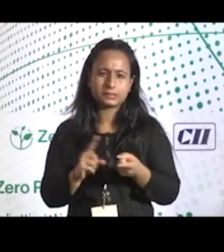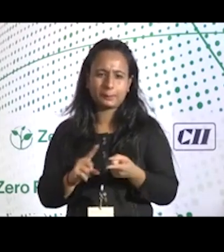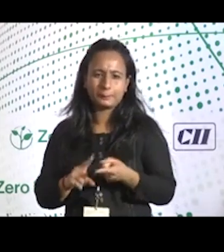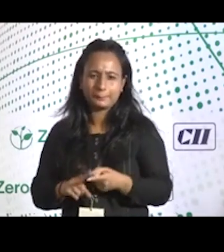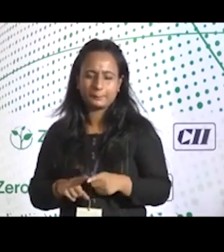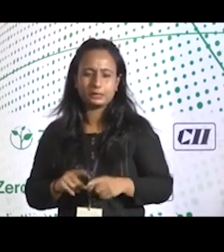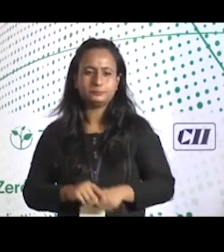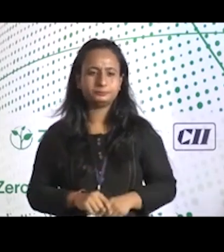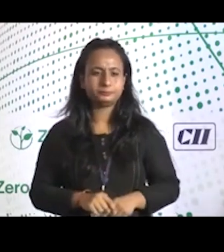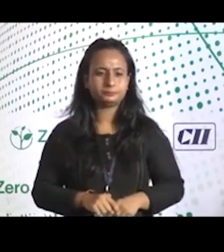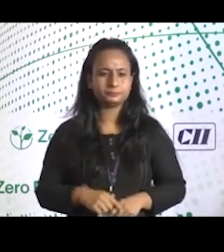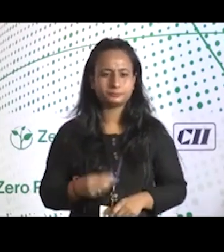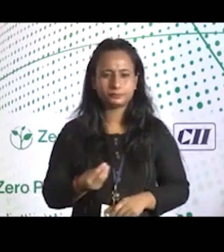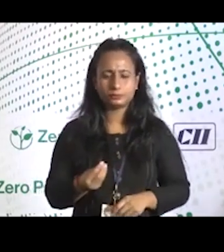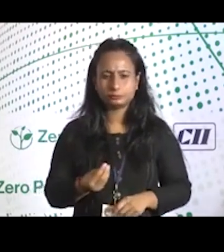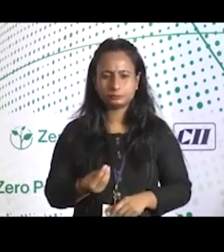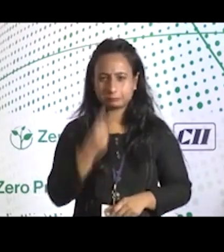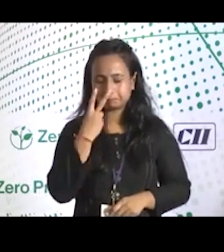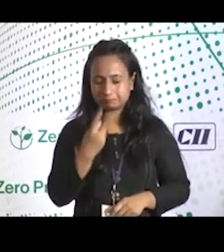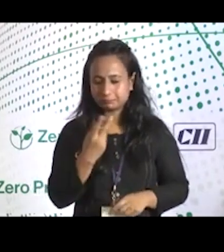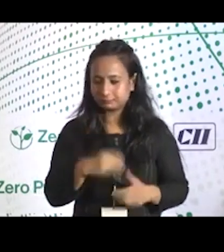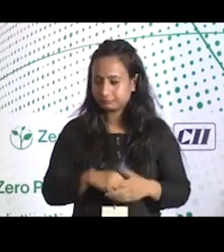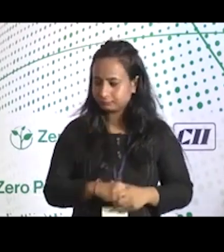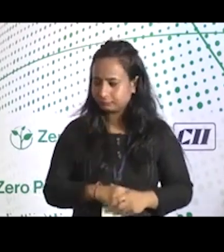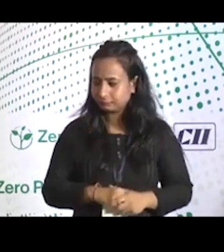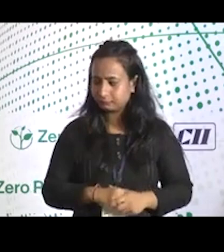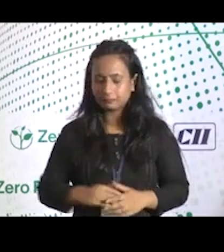you may see, you know, as he said, ramp would be very tall.